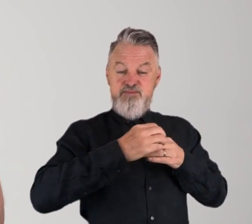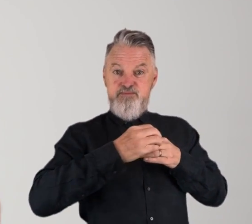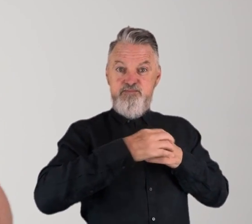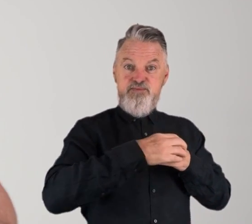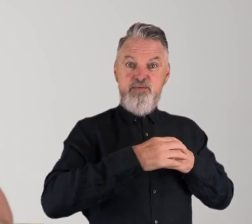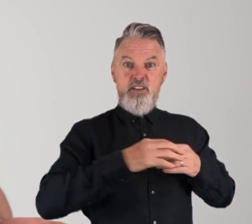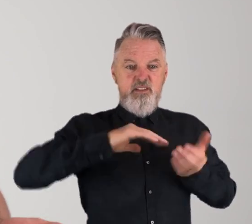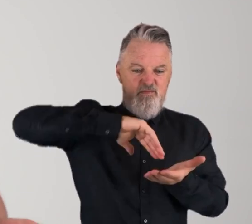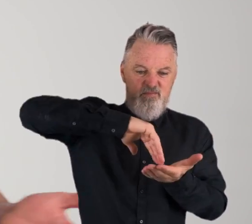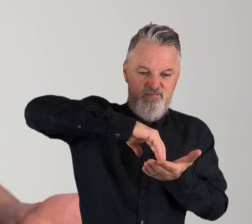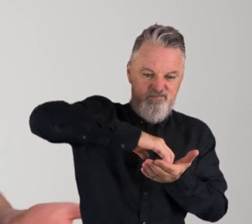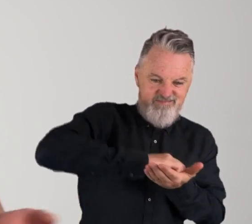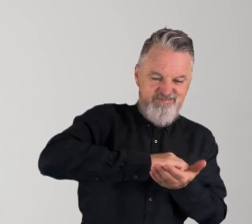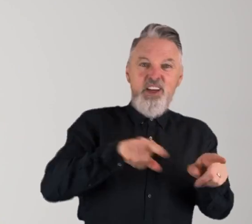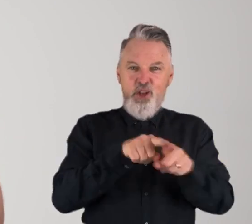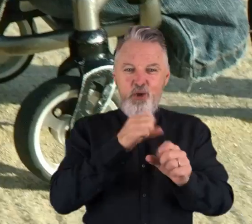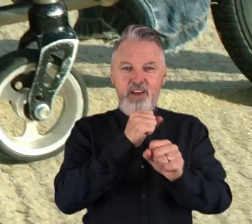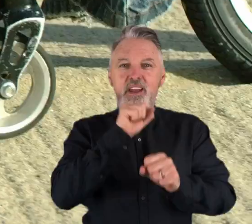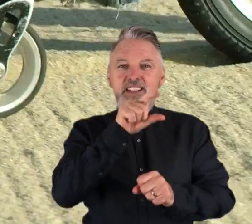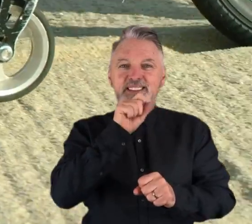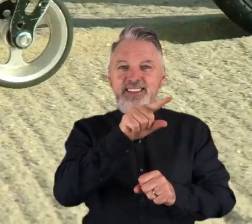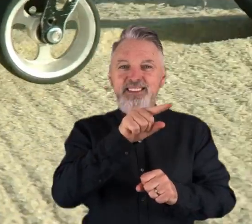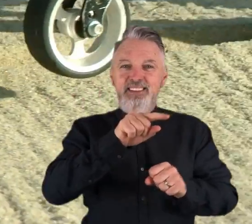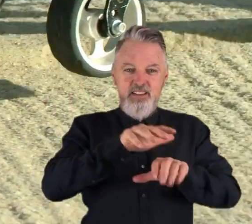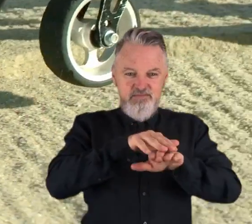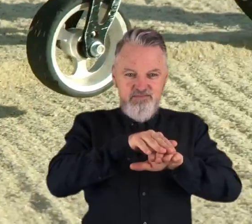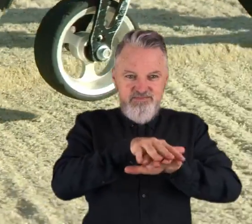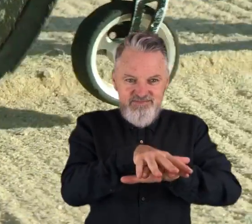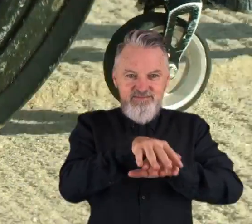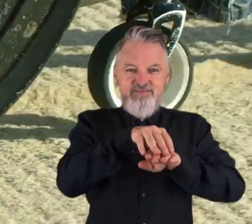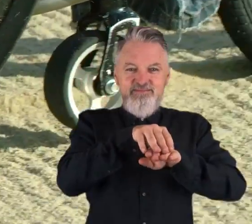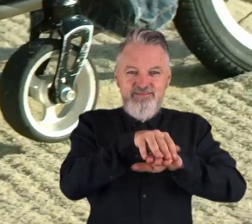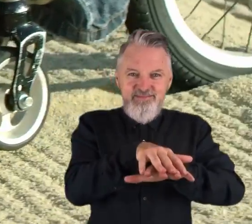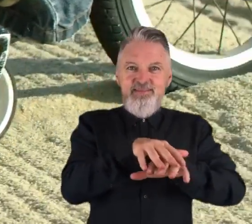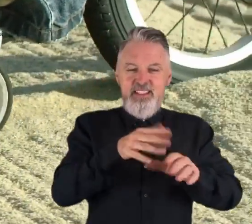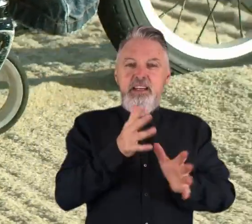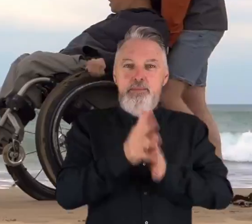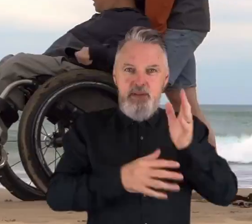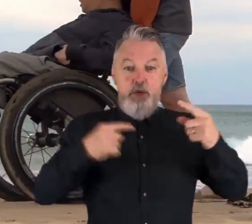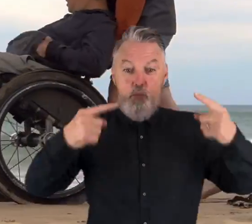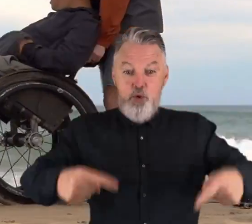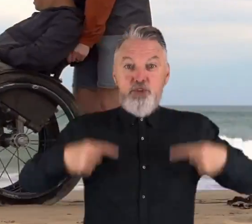much like a gecko's foot, hence the name, and so it provides increased surface area to stop the wheelchair, from sinking and getting bogged.